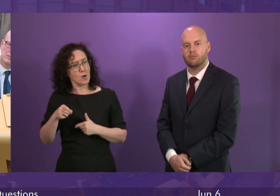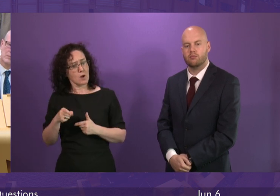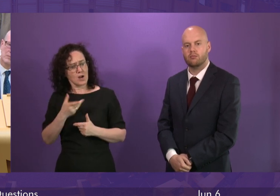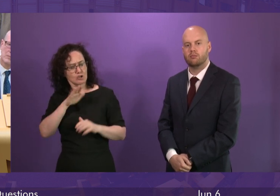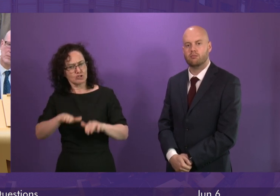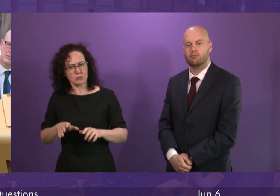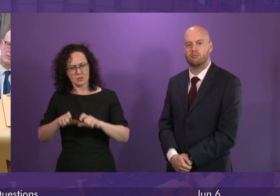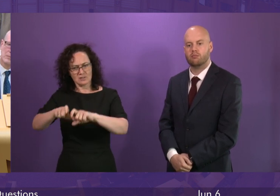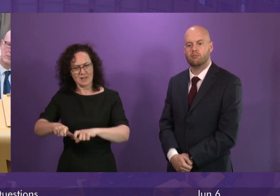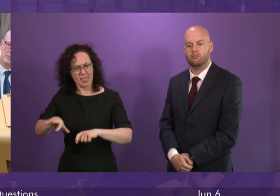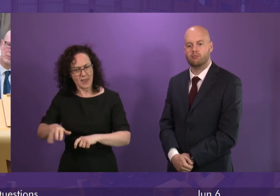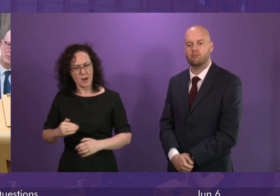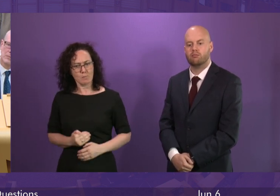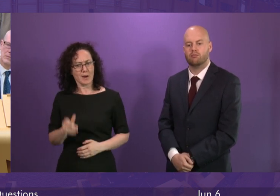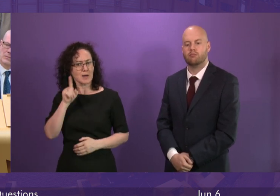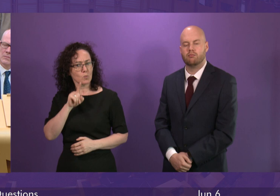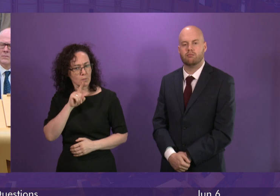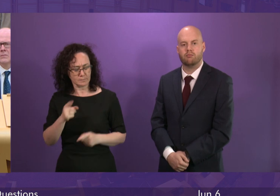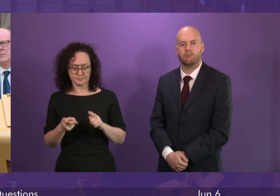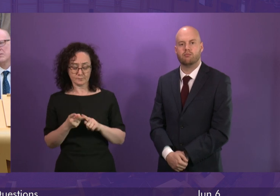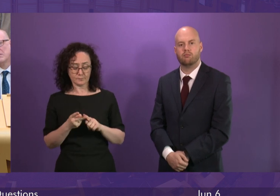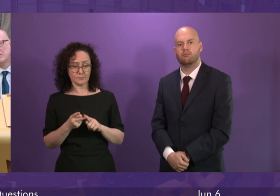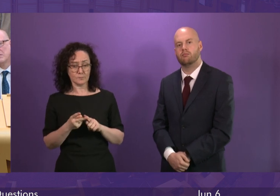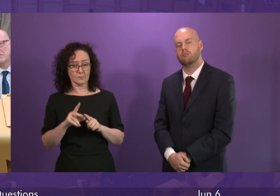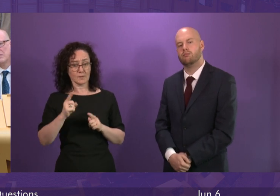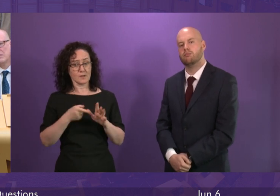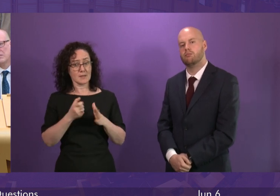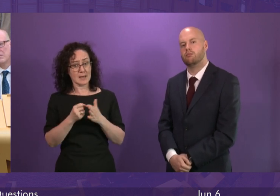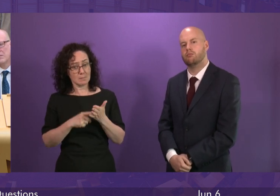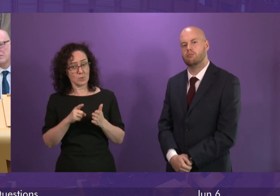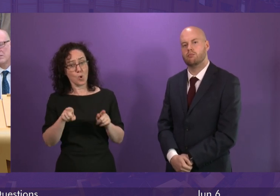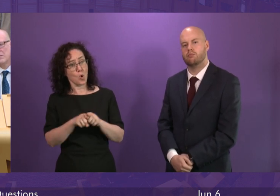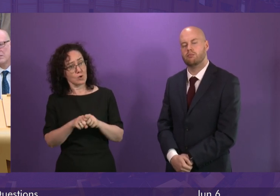April, she wrote to support calls for a time limit on immigration detention. The Scottish